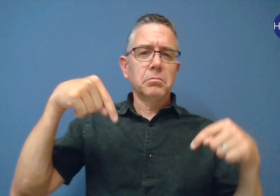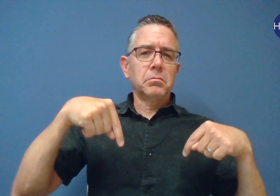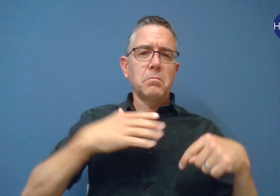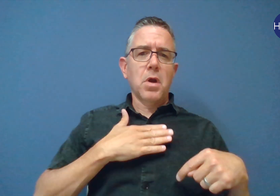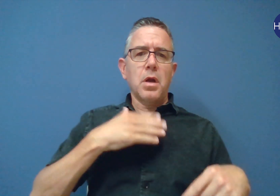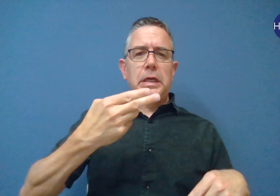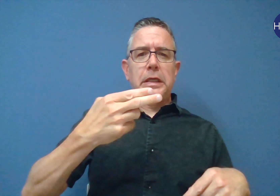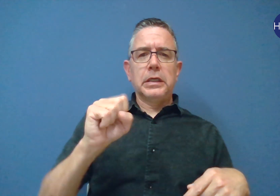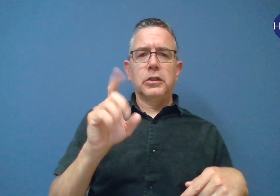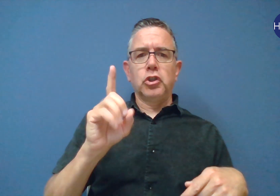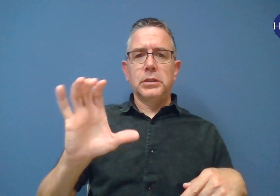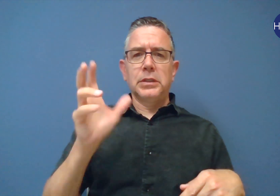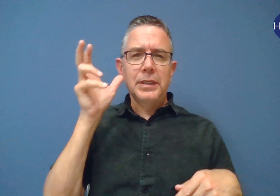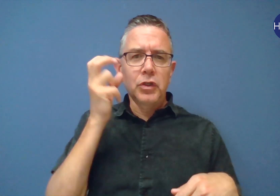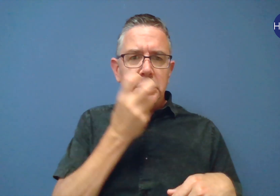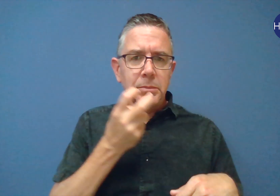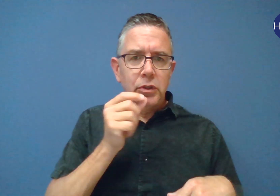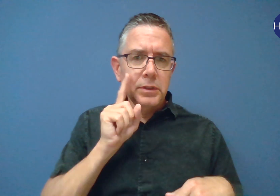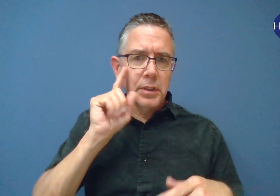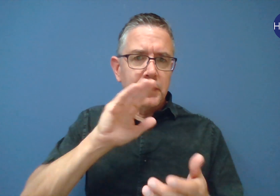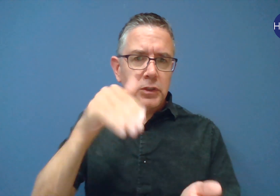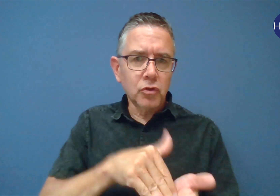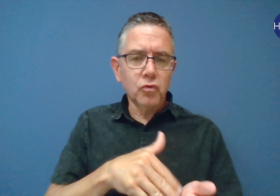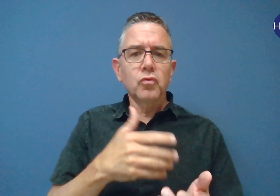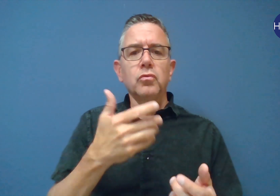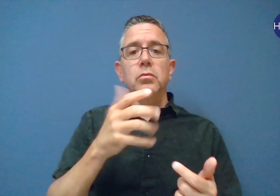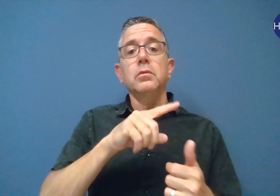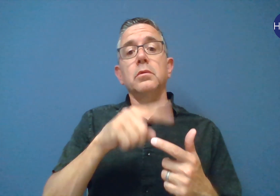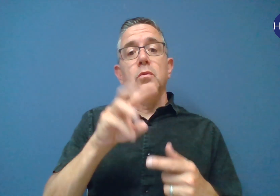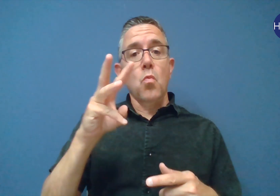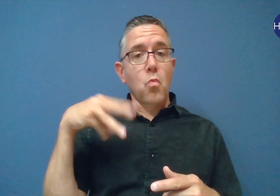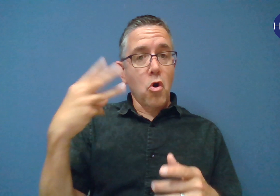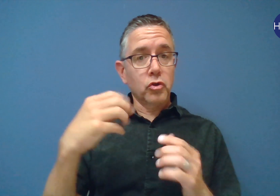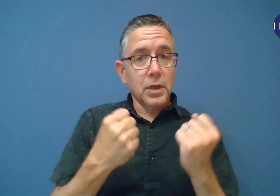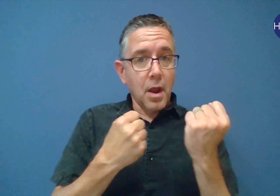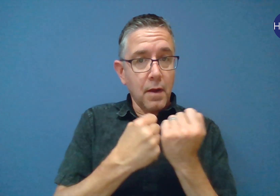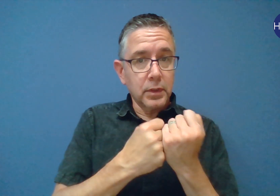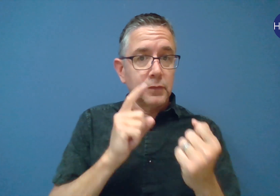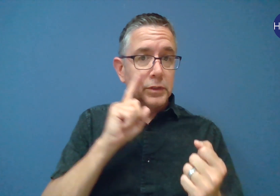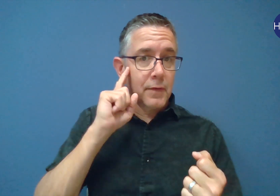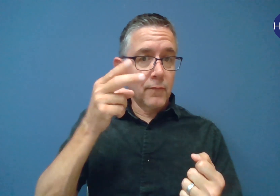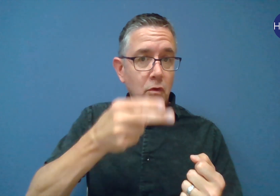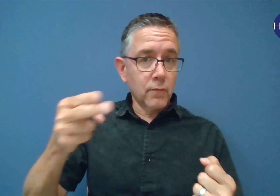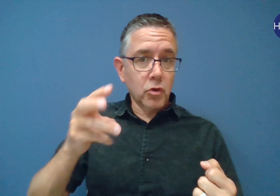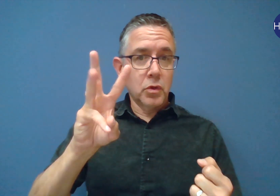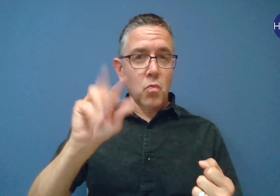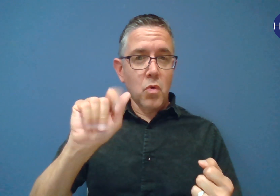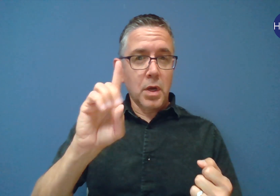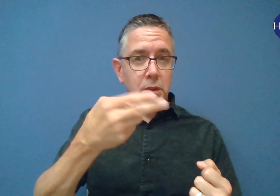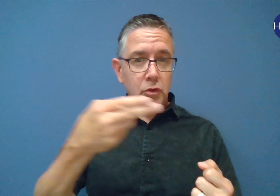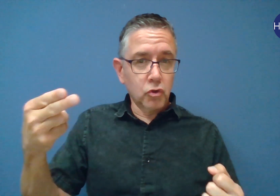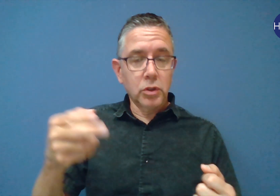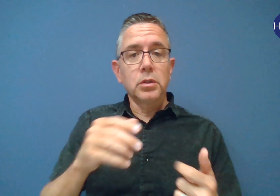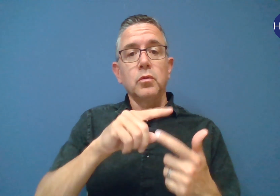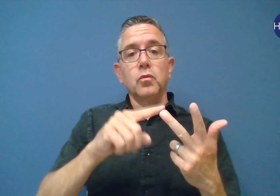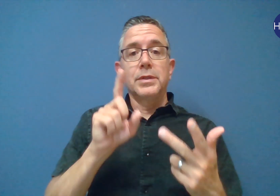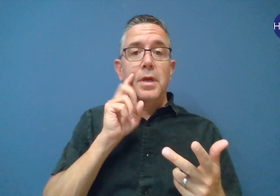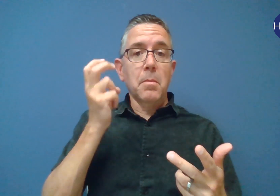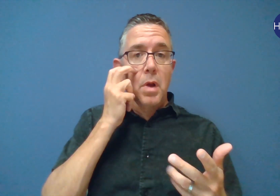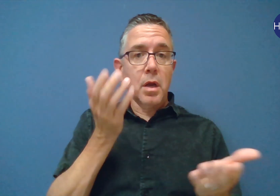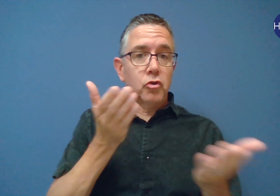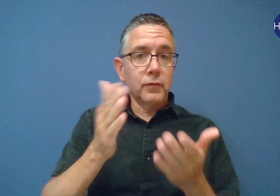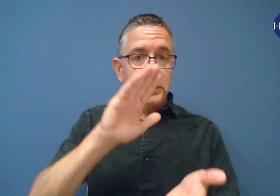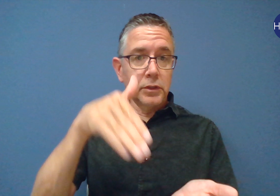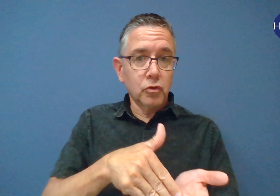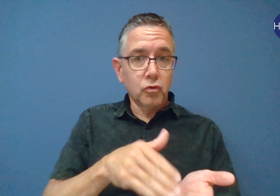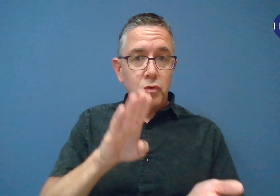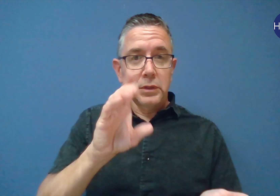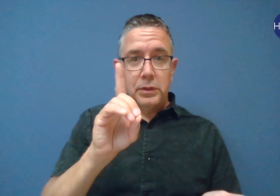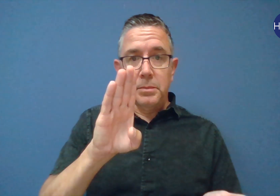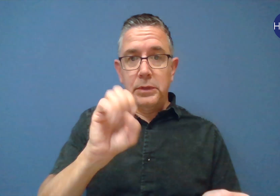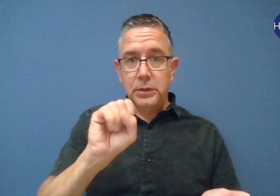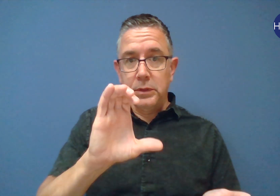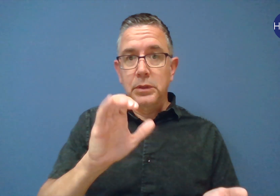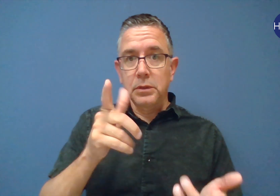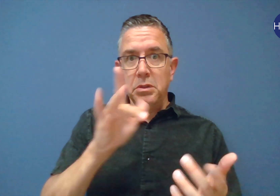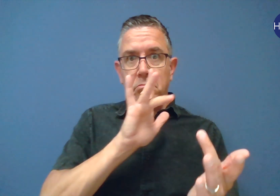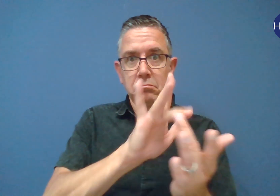My office, HSDC - Hearing, Speech & Deaf Center, or Washington Advocates for the Deaf and Hard of Hearing (WADHH), or DeafBlind Service Center (DBSC).